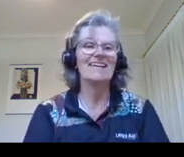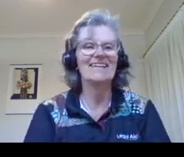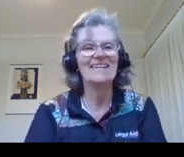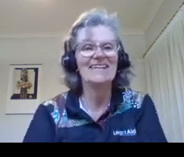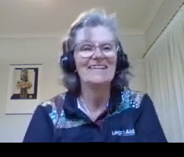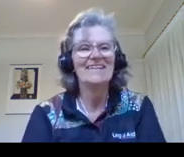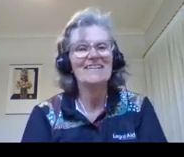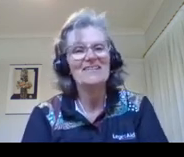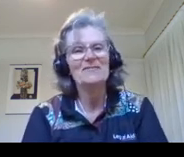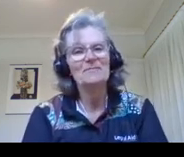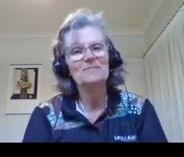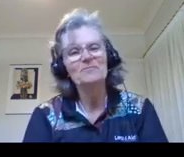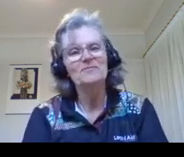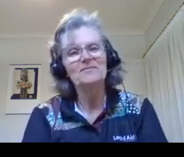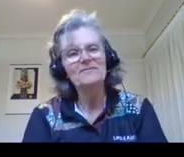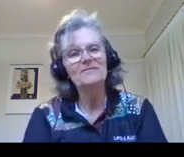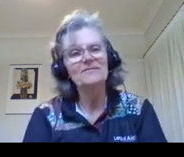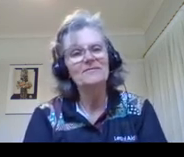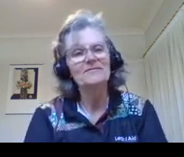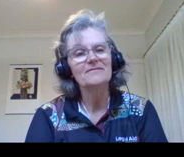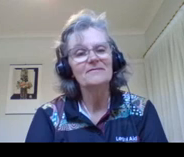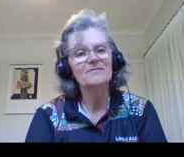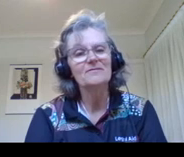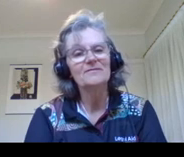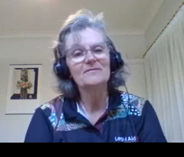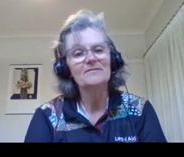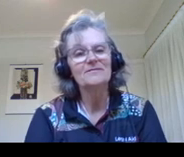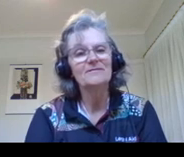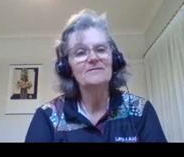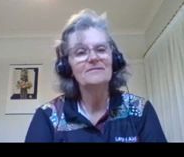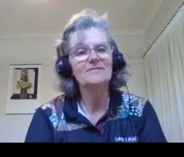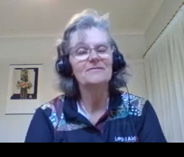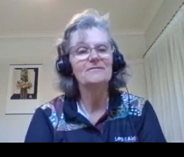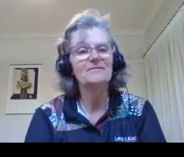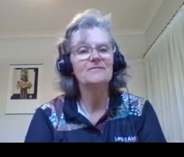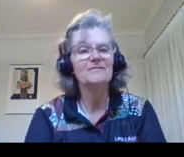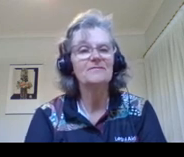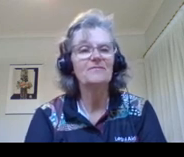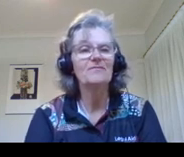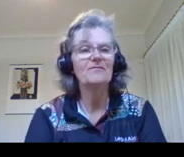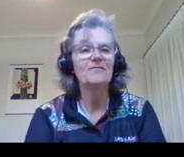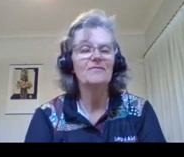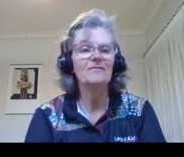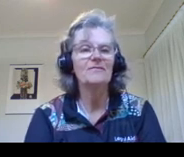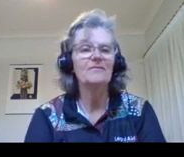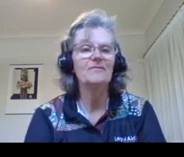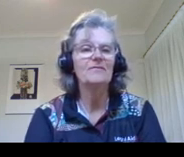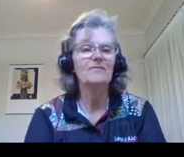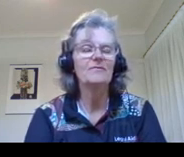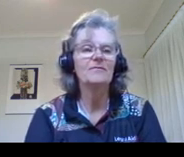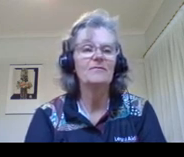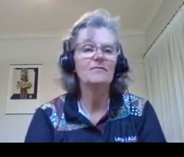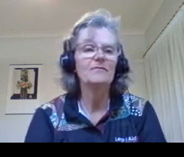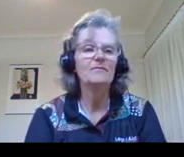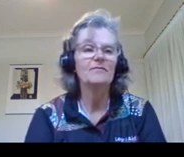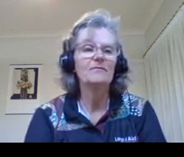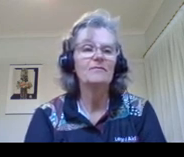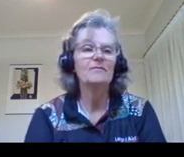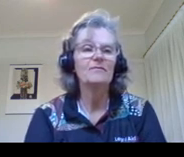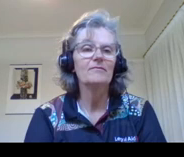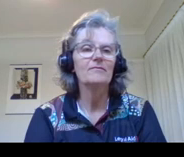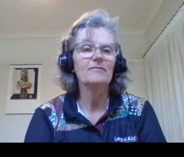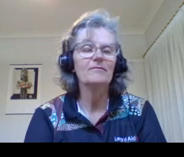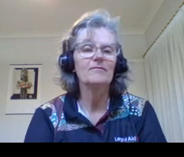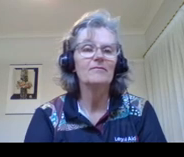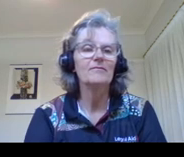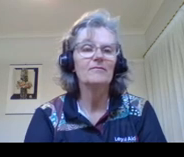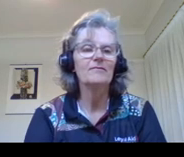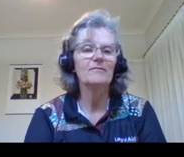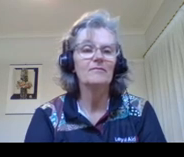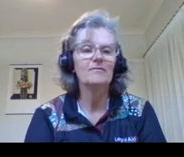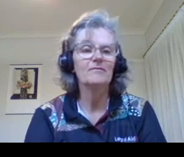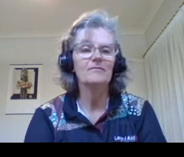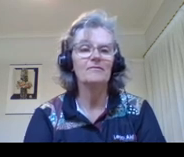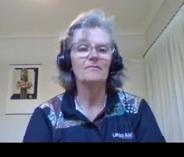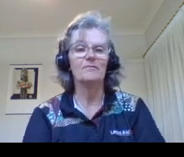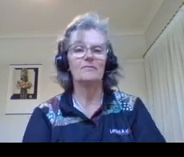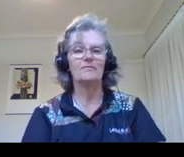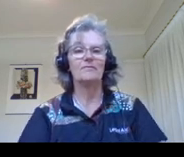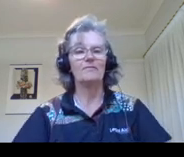you can you can also purchase them I believe that it's called an IR if it's an anti-skim card so you